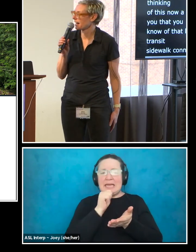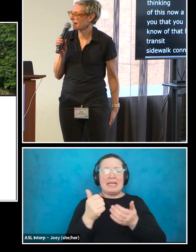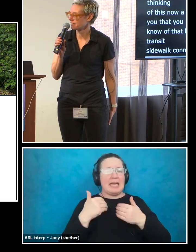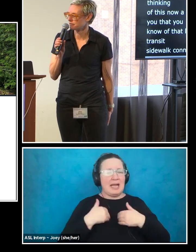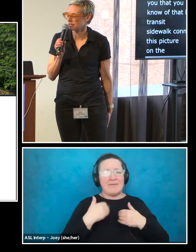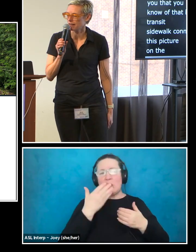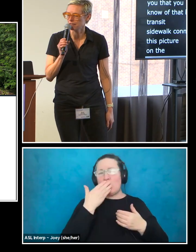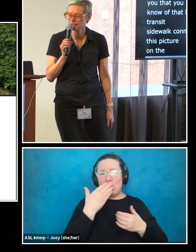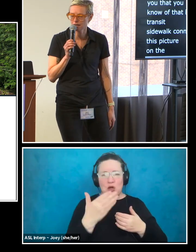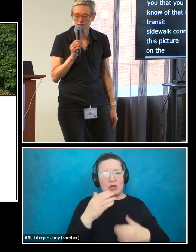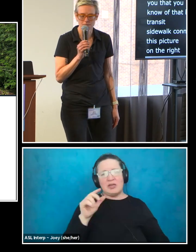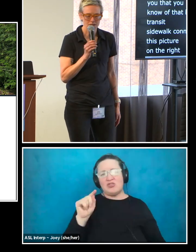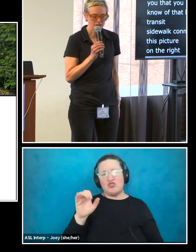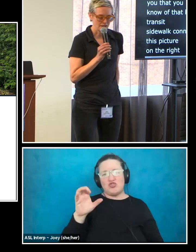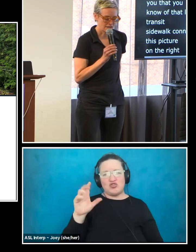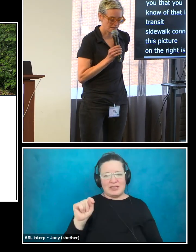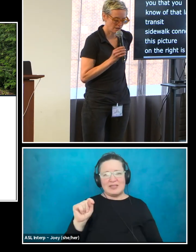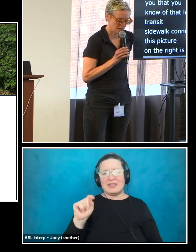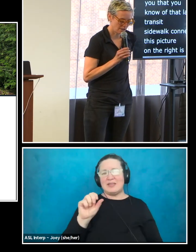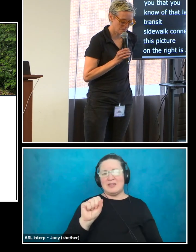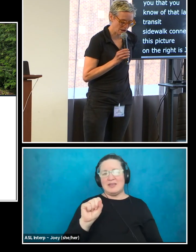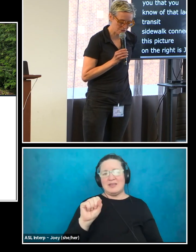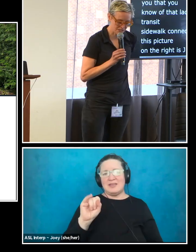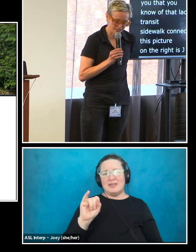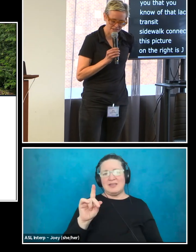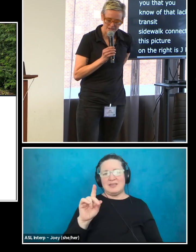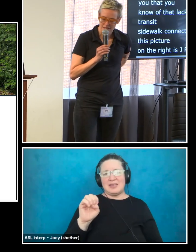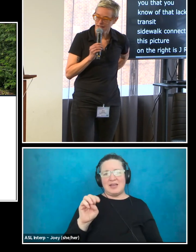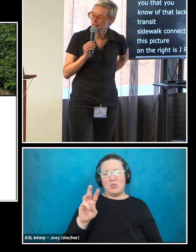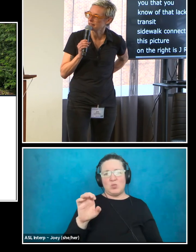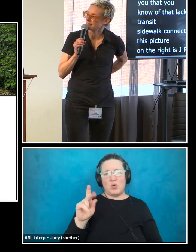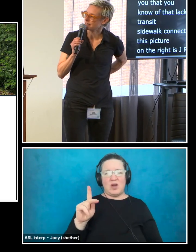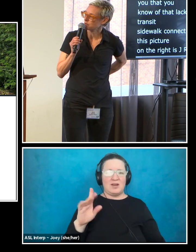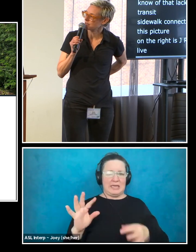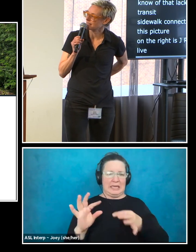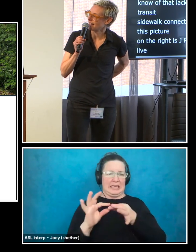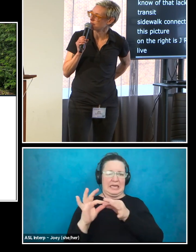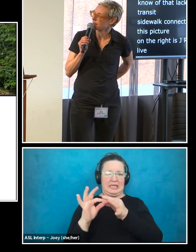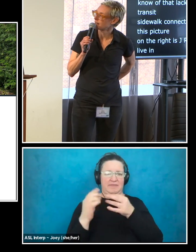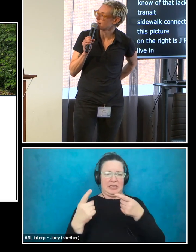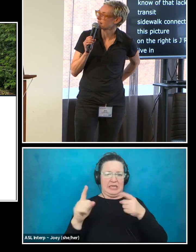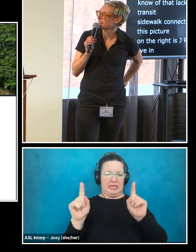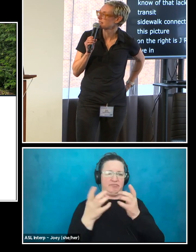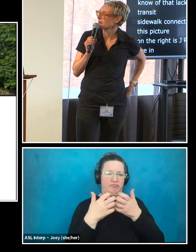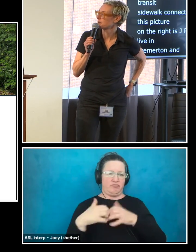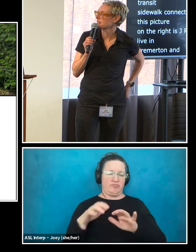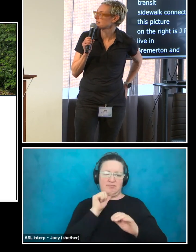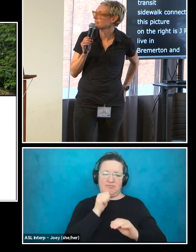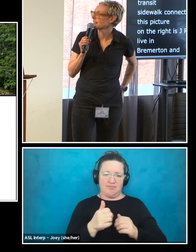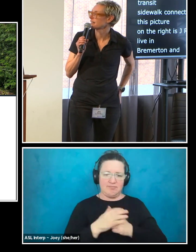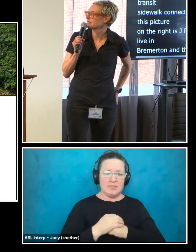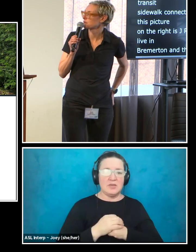Cat who live out in um in uh in Breton and this was out on on Kitsap Peninsula. I think this was